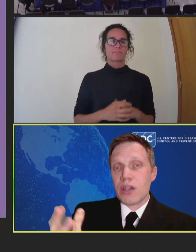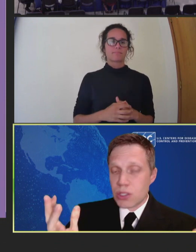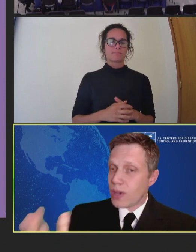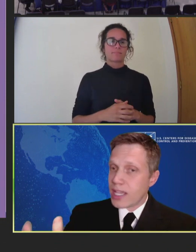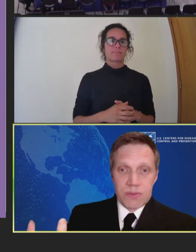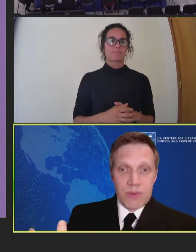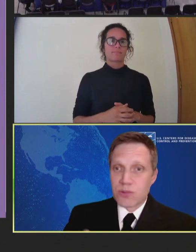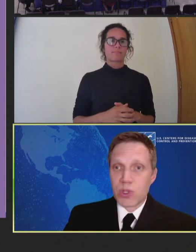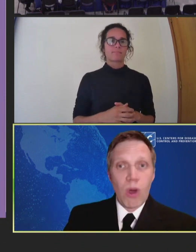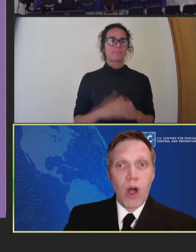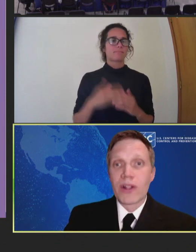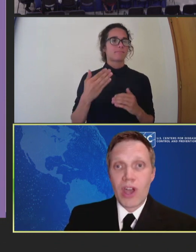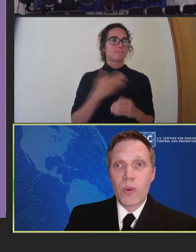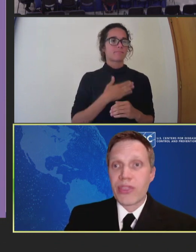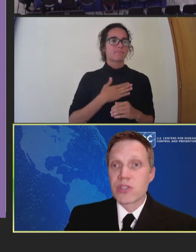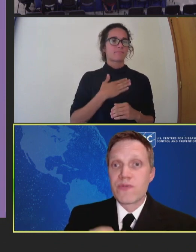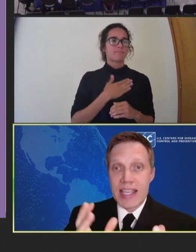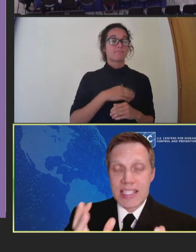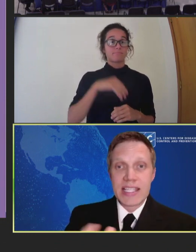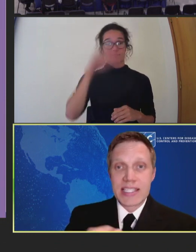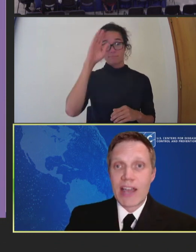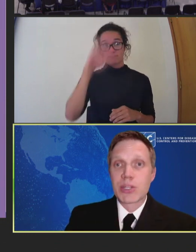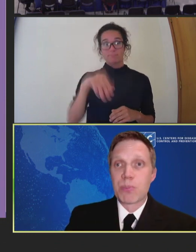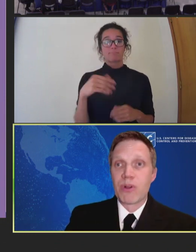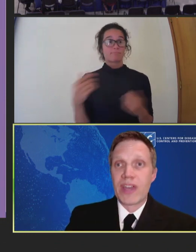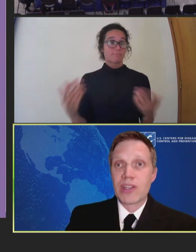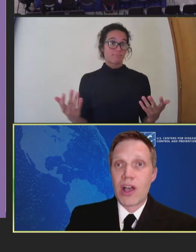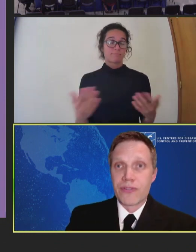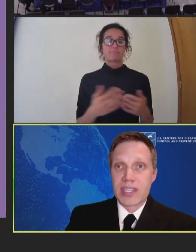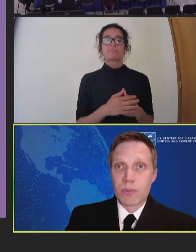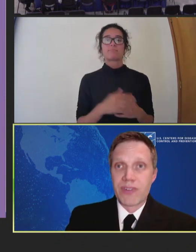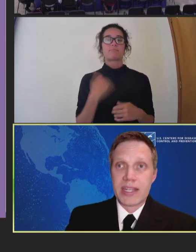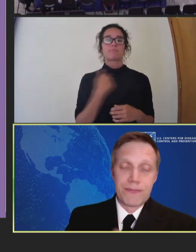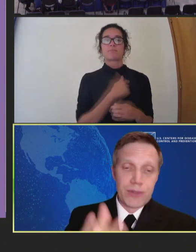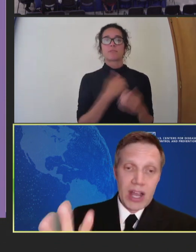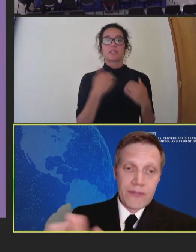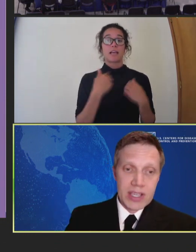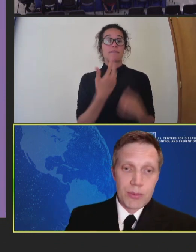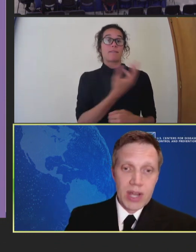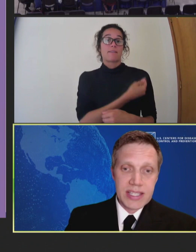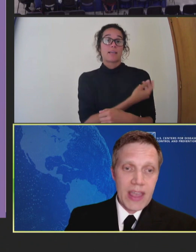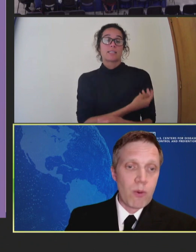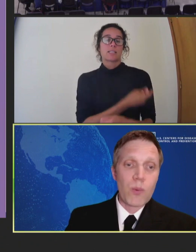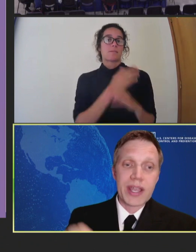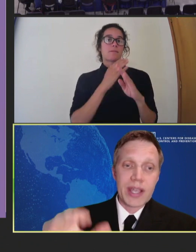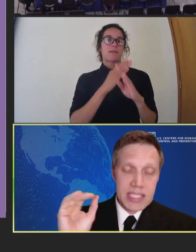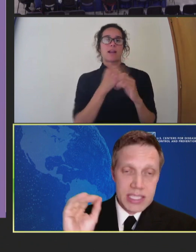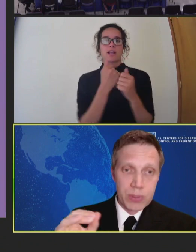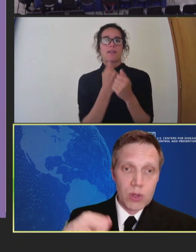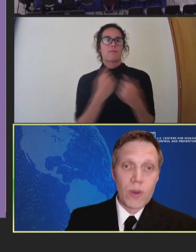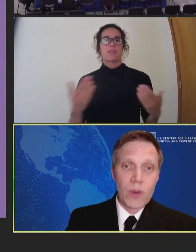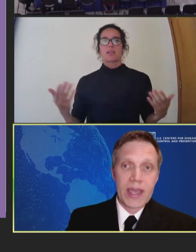So, as you all well know, there's vaccines now to prevent all of this. And we've got an infographic summarizing that. We're working on simpler ways of